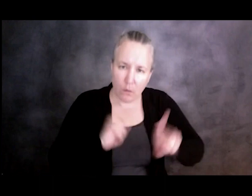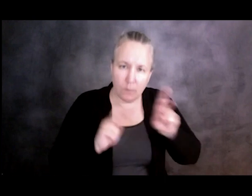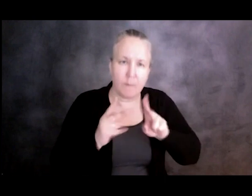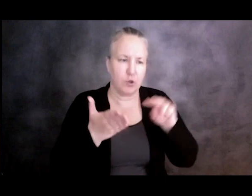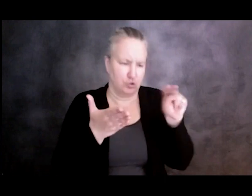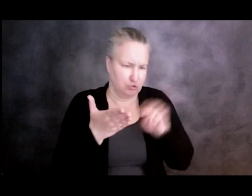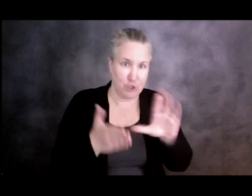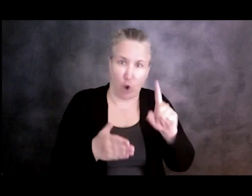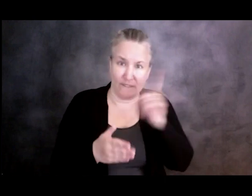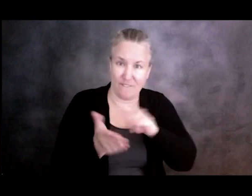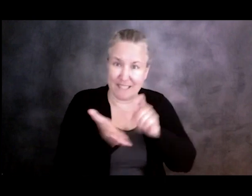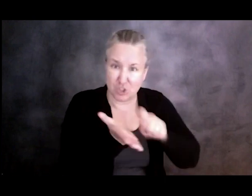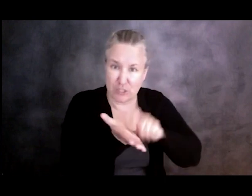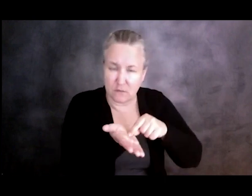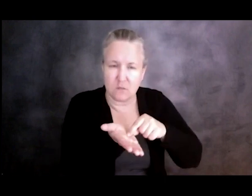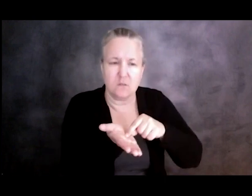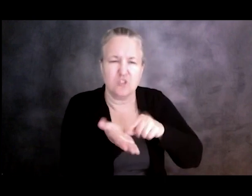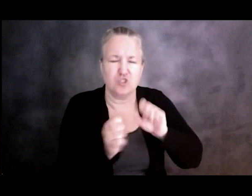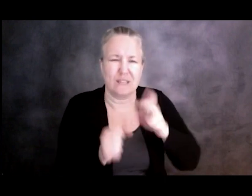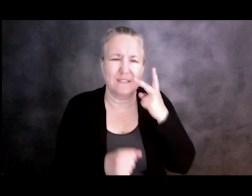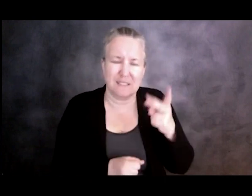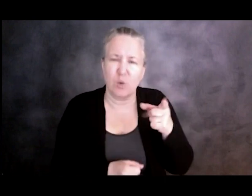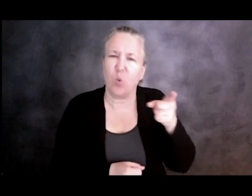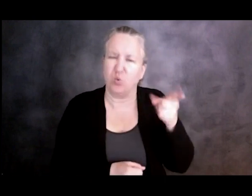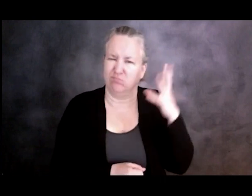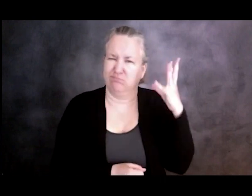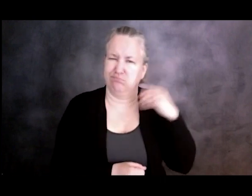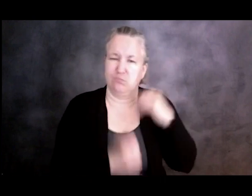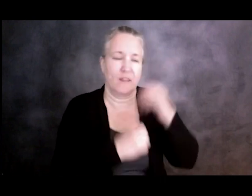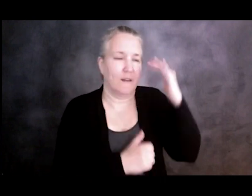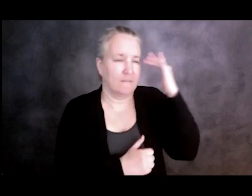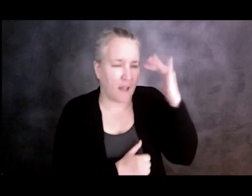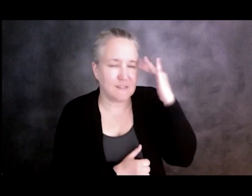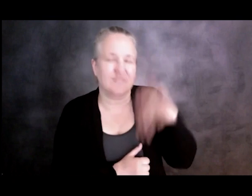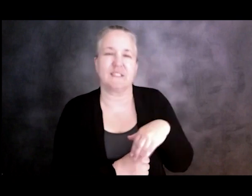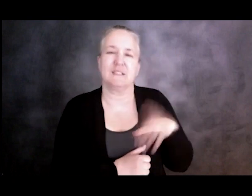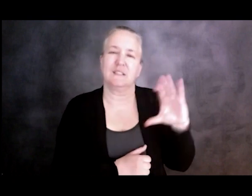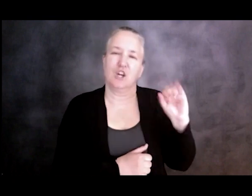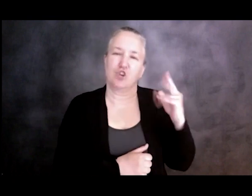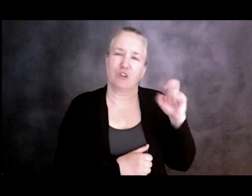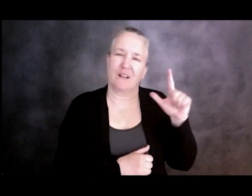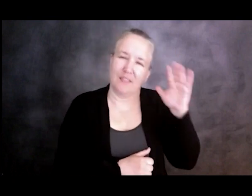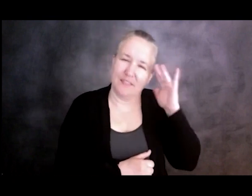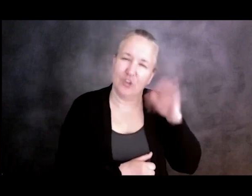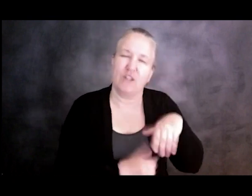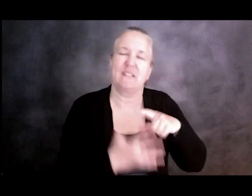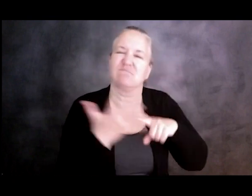the way in which you are versed in philosophy and critical theory and so on, so forth. But just maybe to--